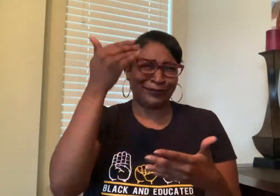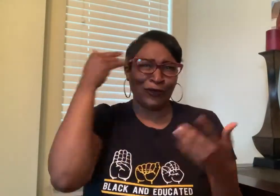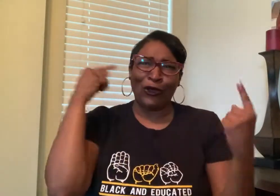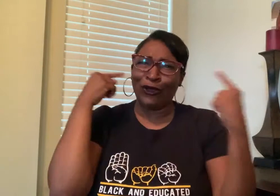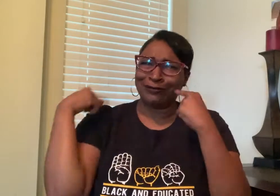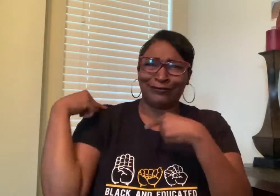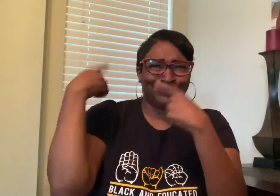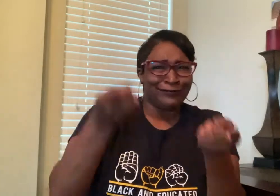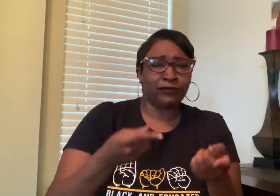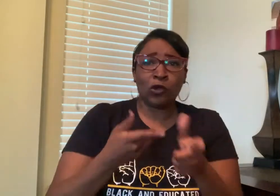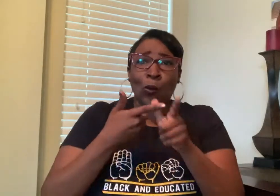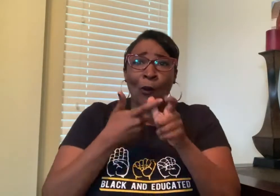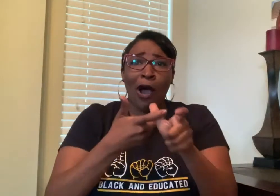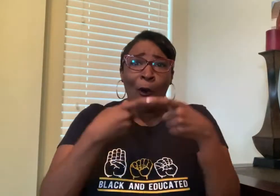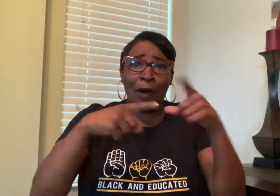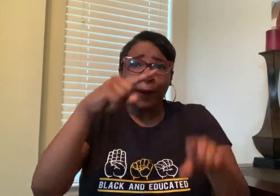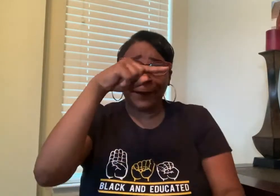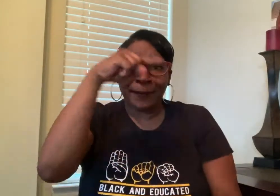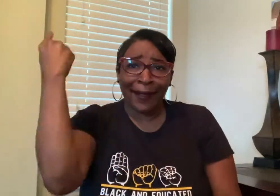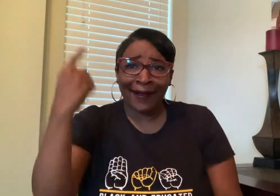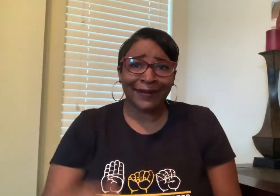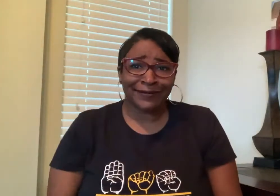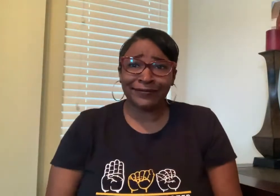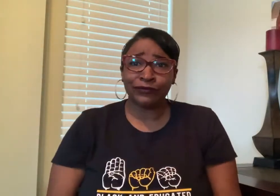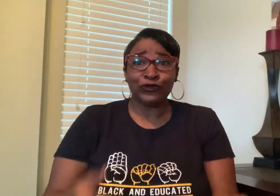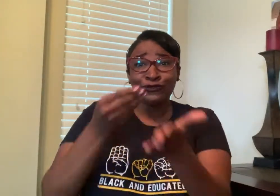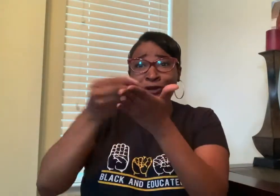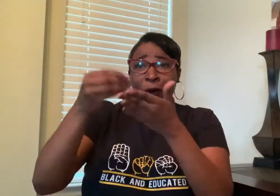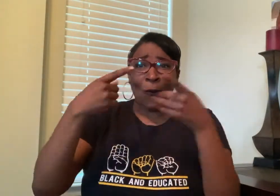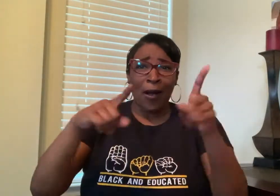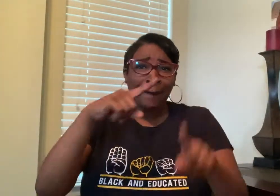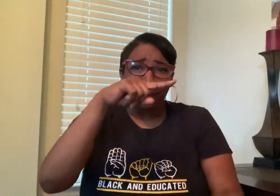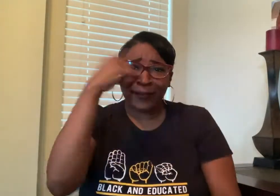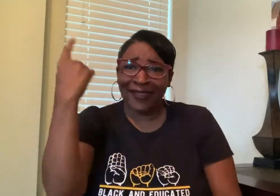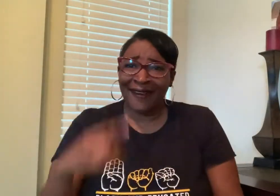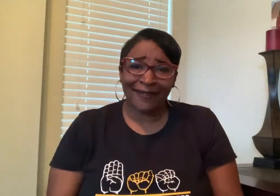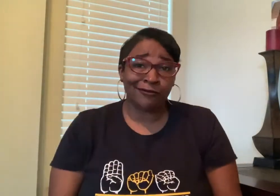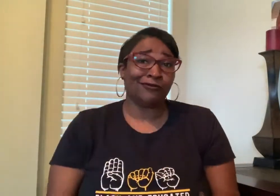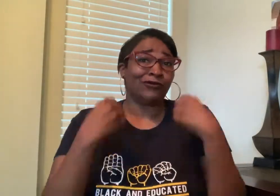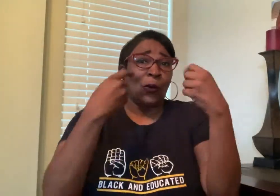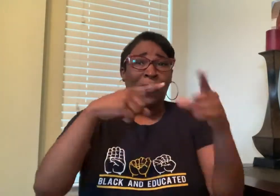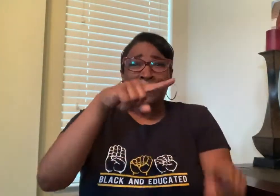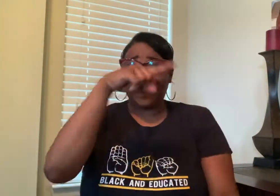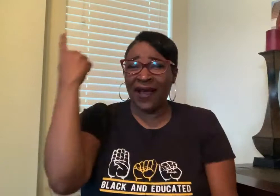I have personal experiences that I’ll share. I’m sure you’ve heard of running while black, shopping while black,